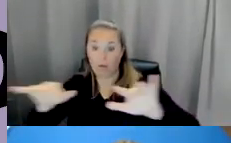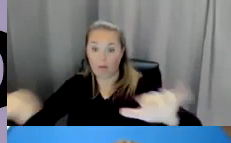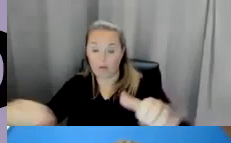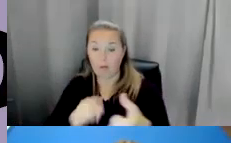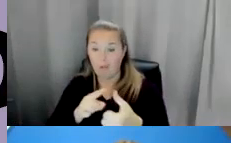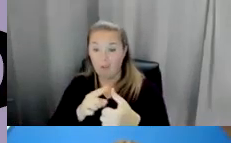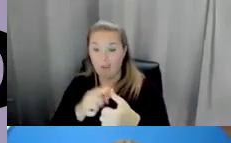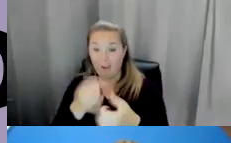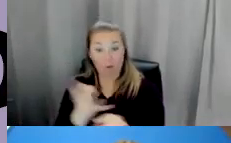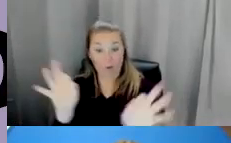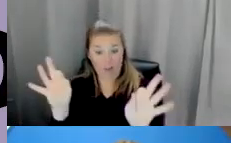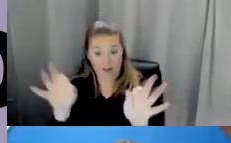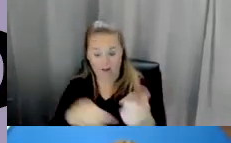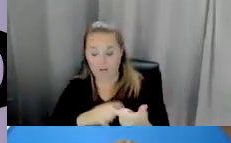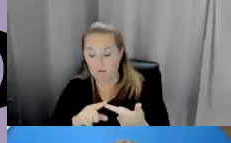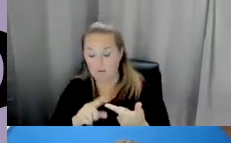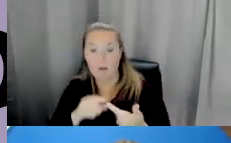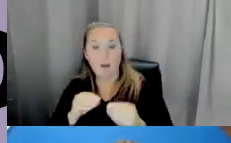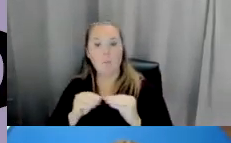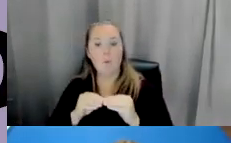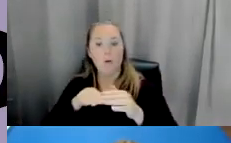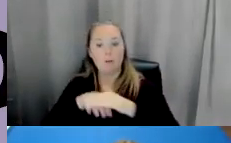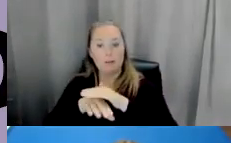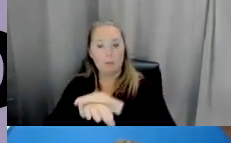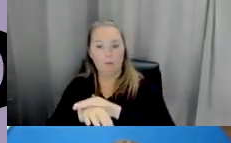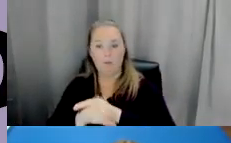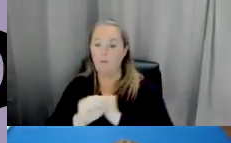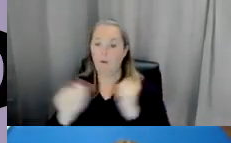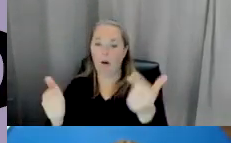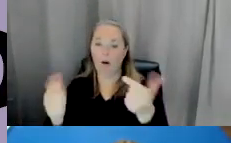DISSEMINATE THE REPORT WITHIN THE IDENTIFIED COMMUNITY IN